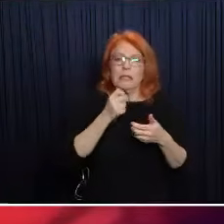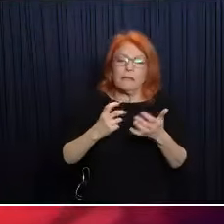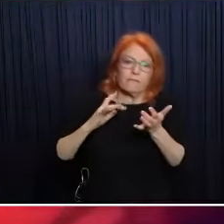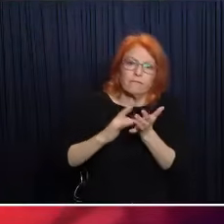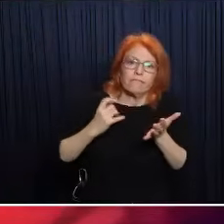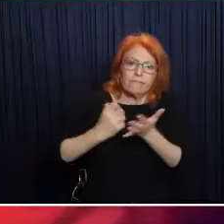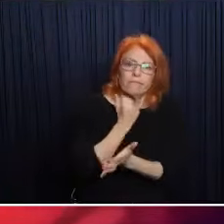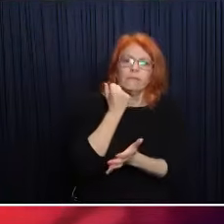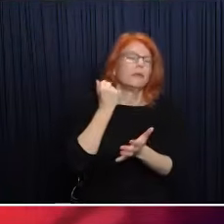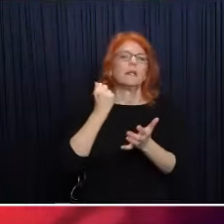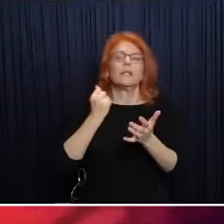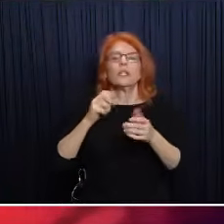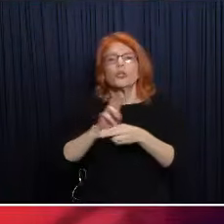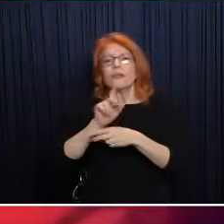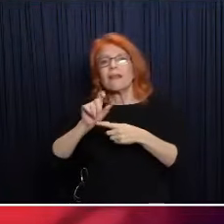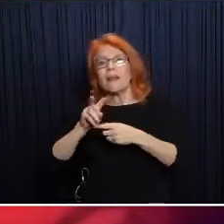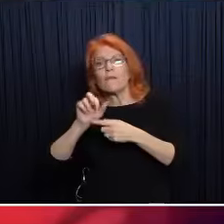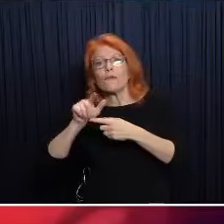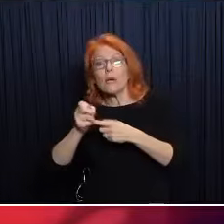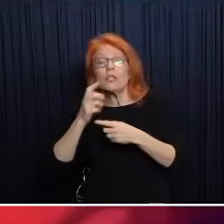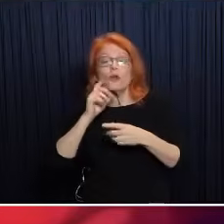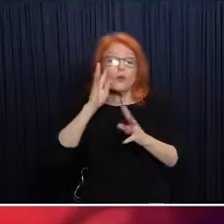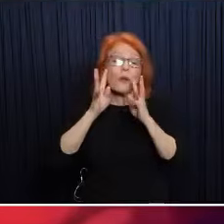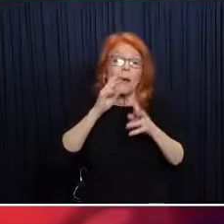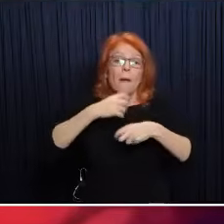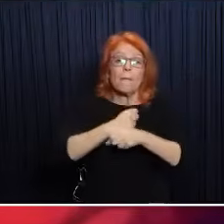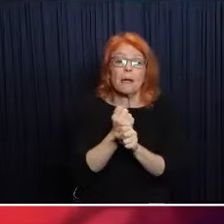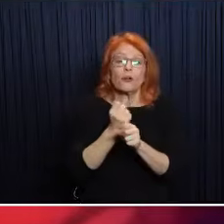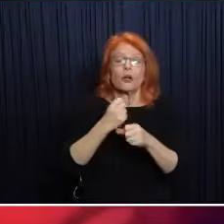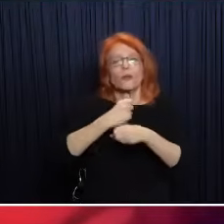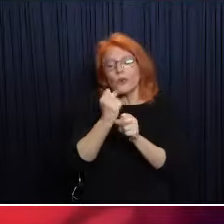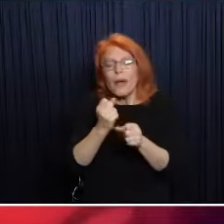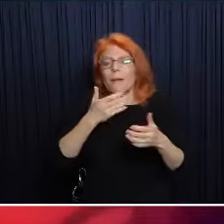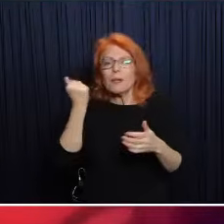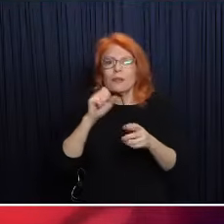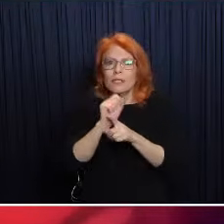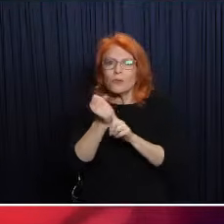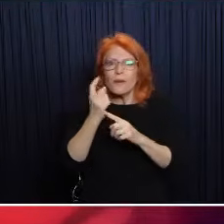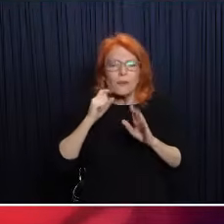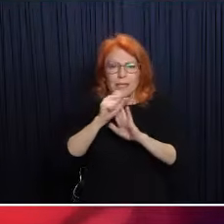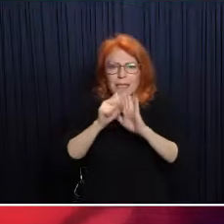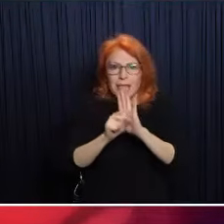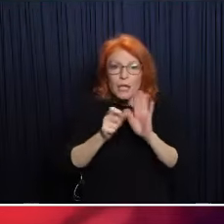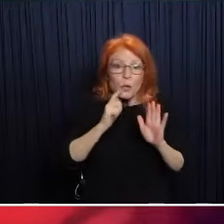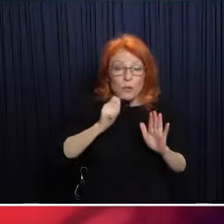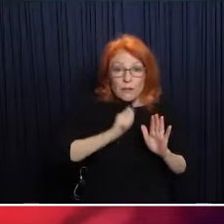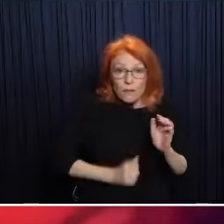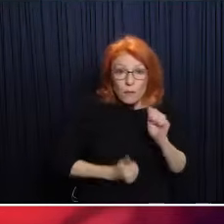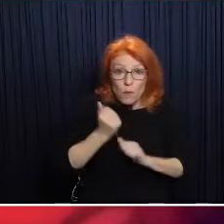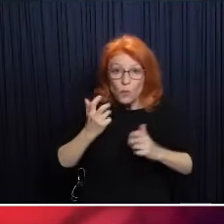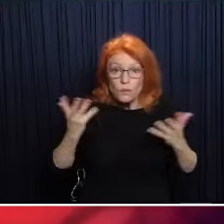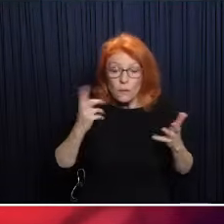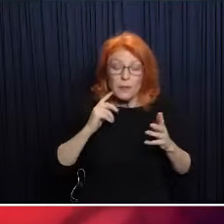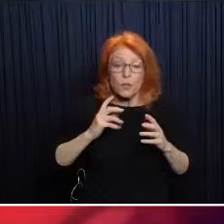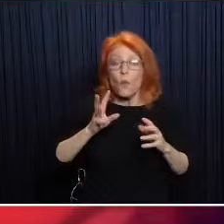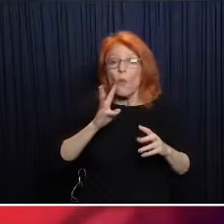CUP OUT. WE HAD A LACK OF LEADERSHIP THAT DIDN'T TAKE ADVANTAGE OF CREATING LEVERAGE TO CREATE A